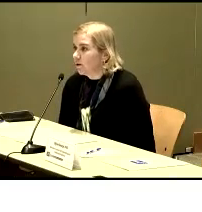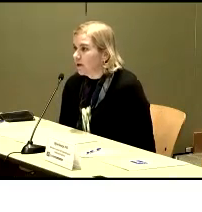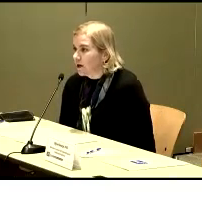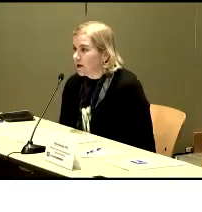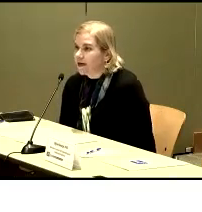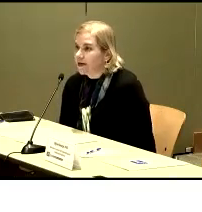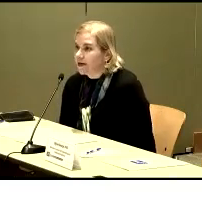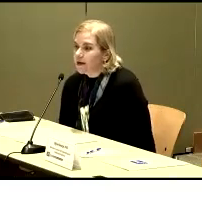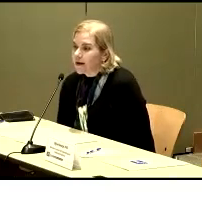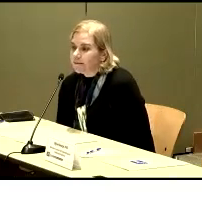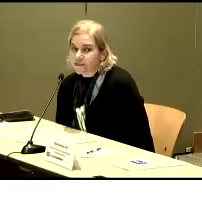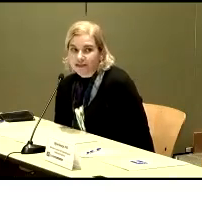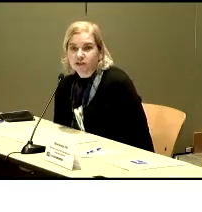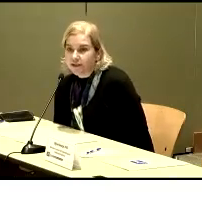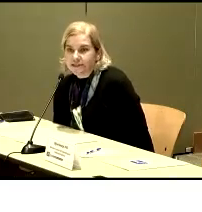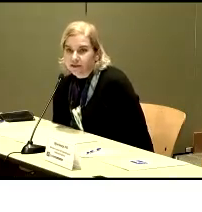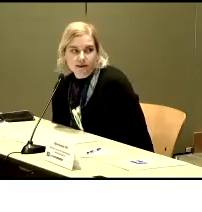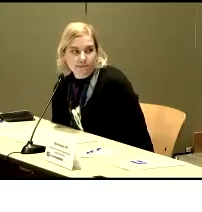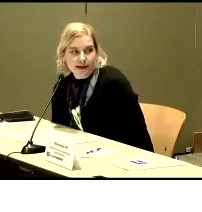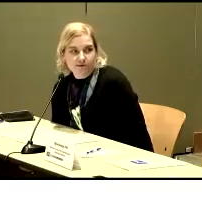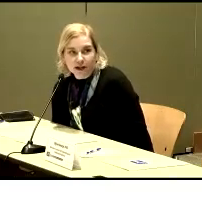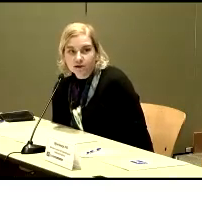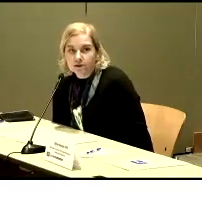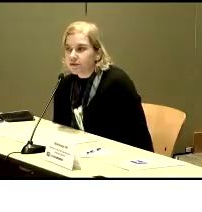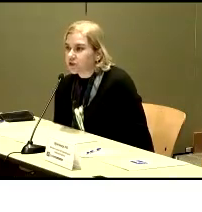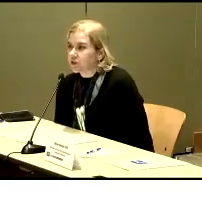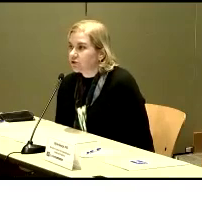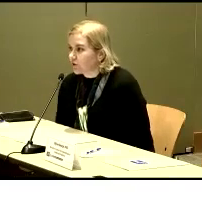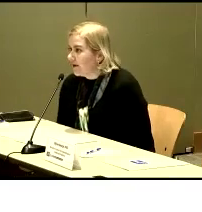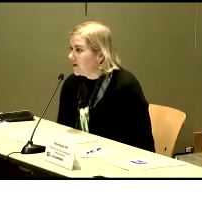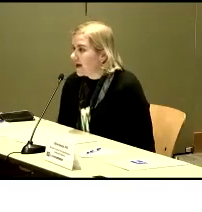where we are seeing, especially illicitly-made fentanyl just driving